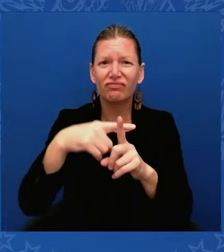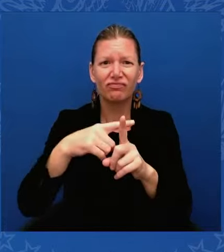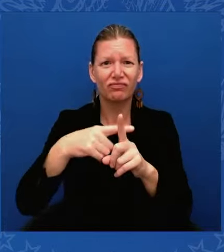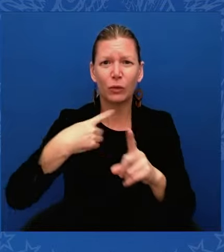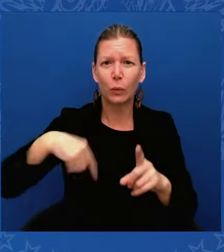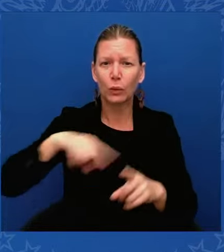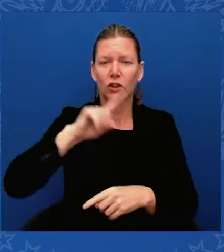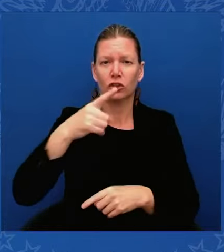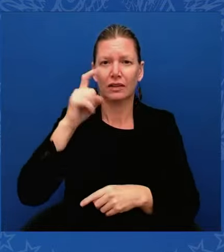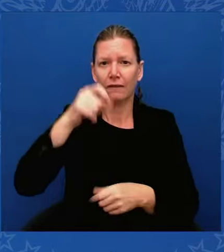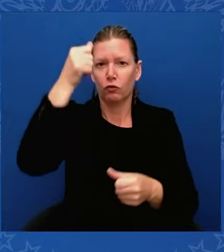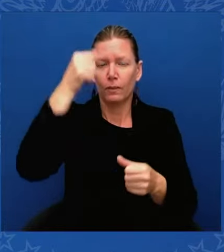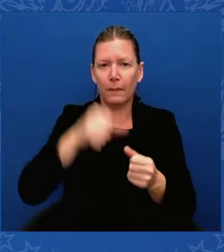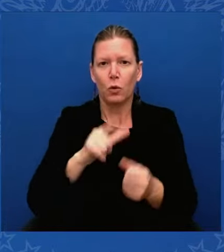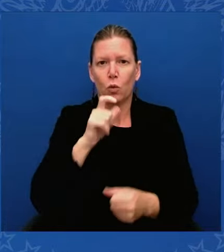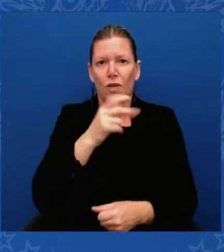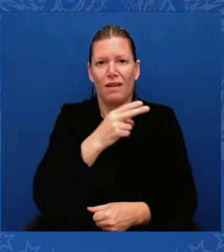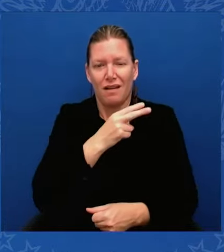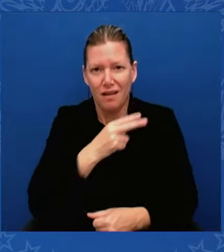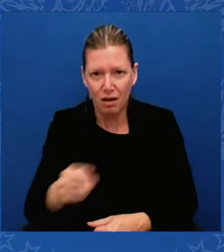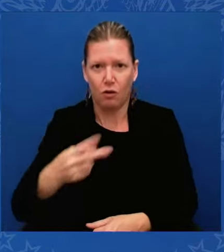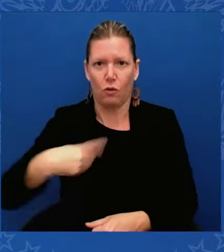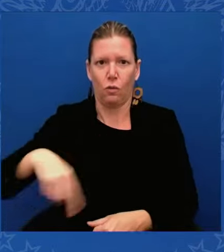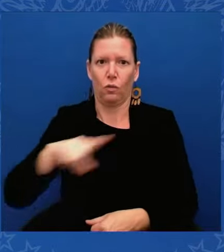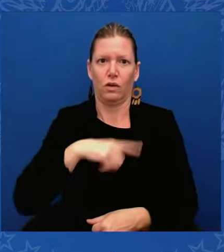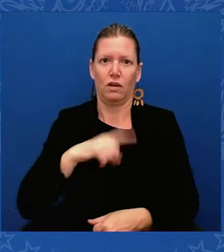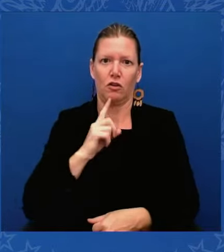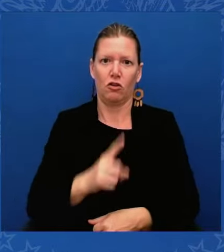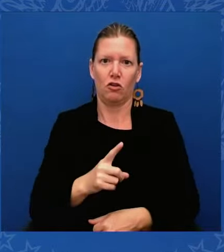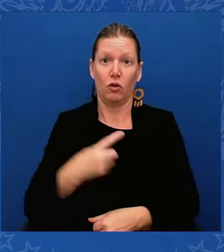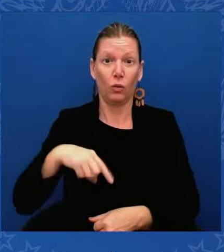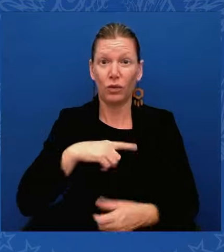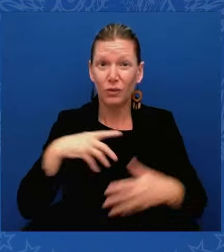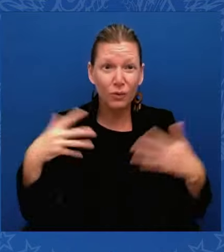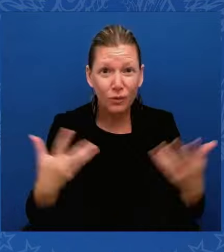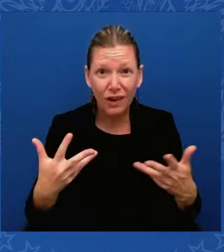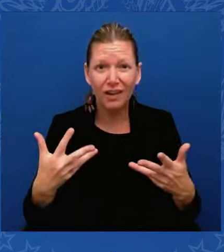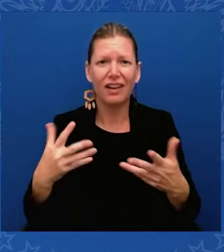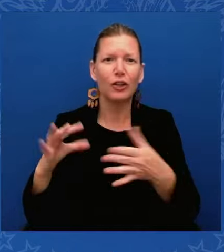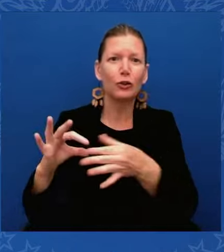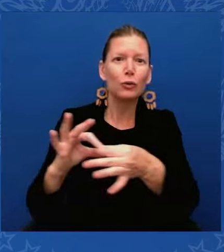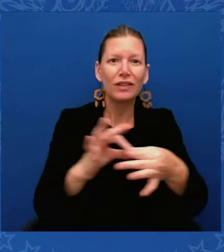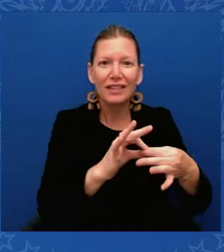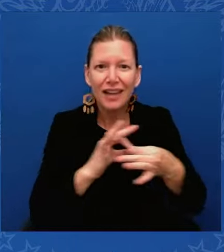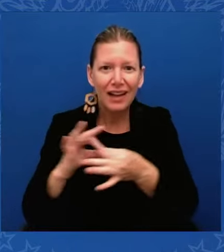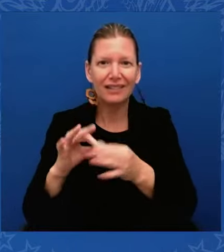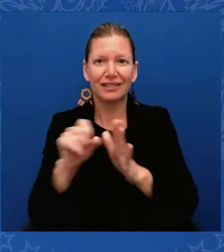So let's keep working, you guys. We got so much done. God bless you all. And may God protect our troops.